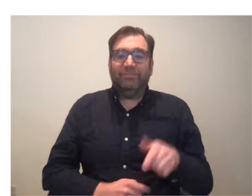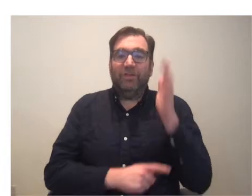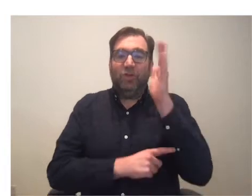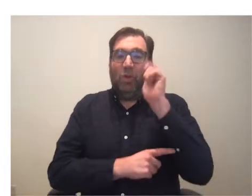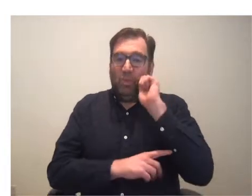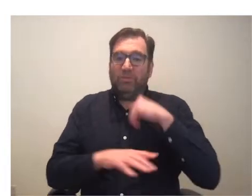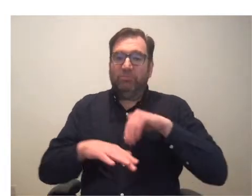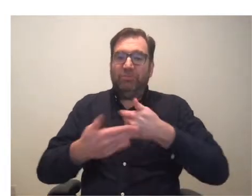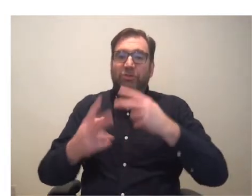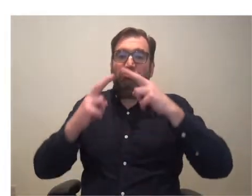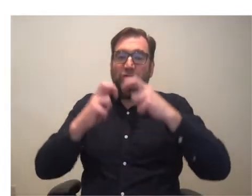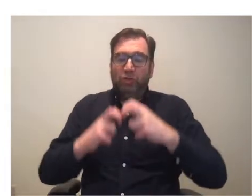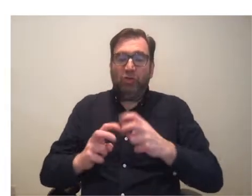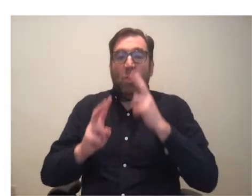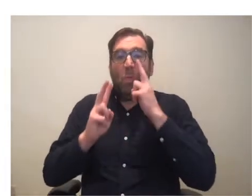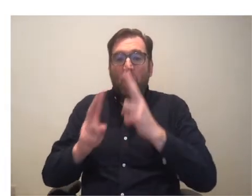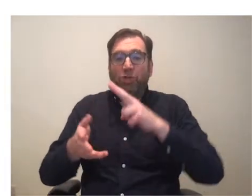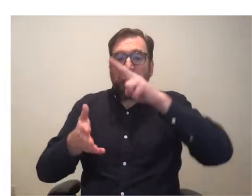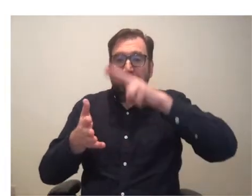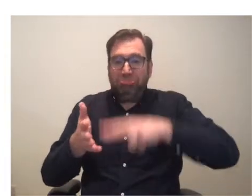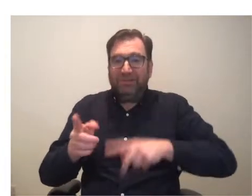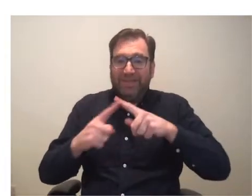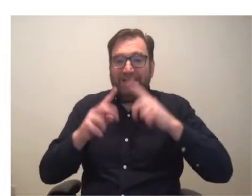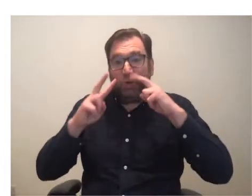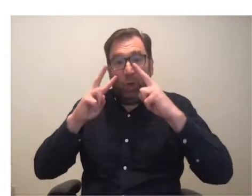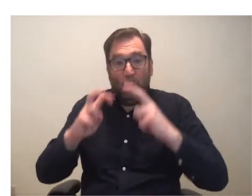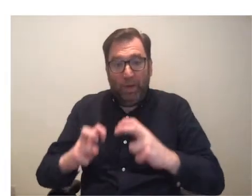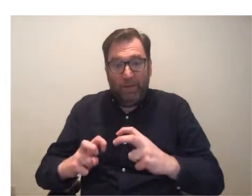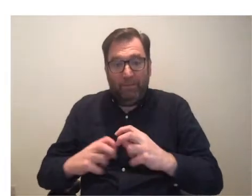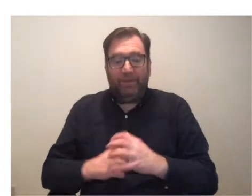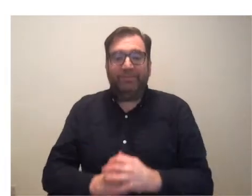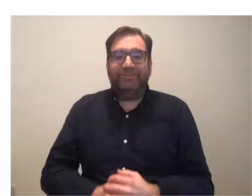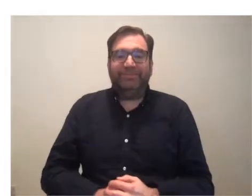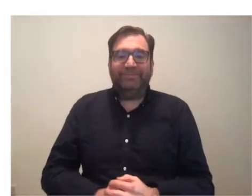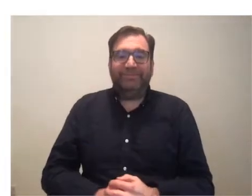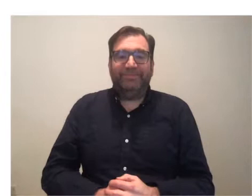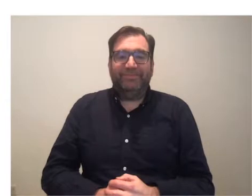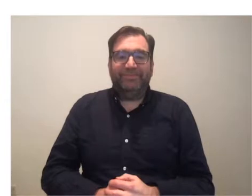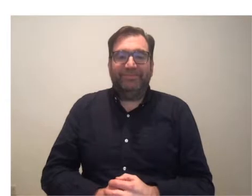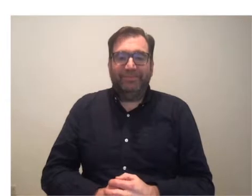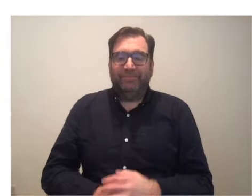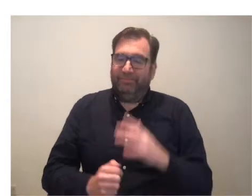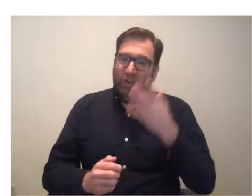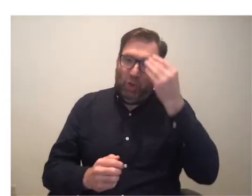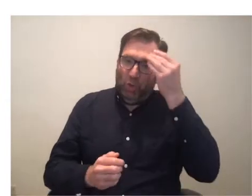Hi. In this talk, I will present our research: “Watch, read and lookup: